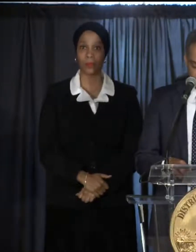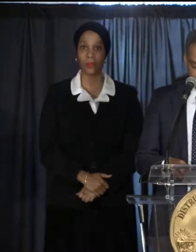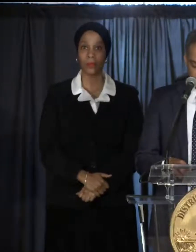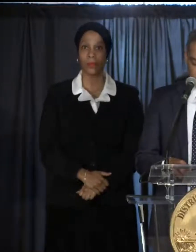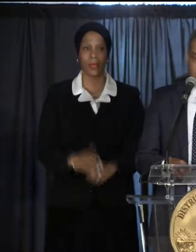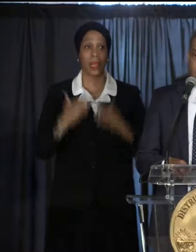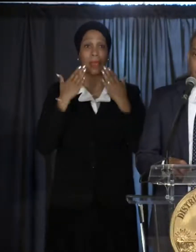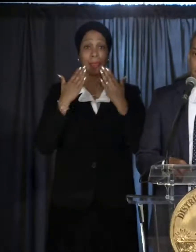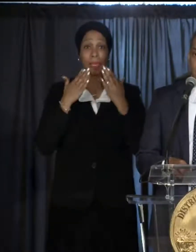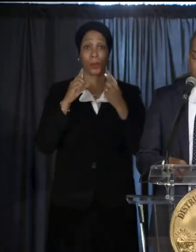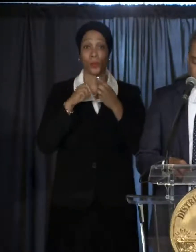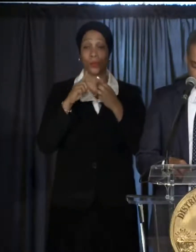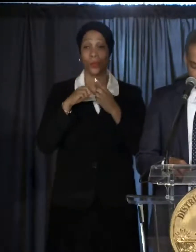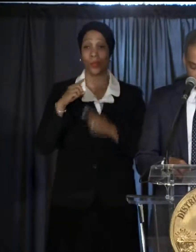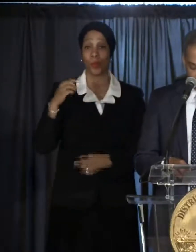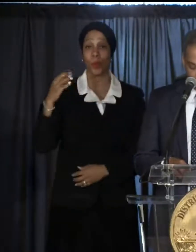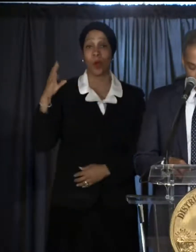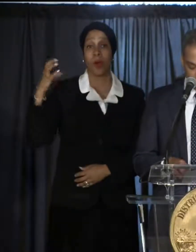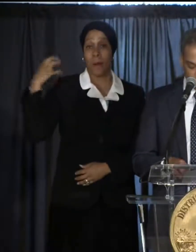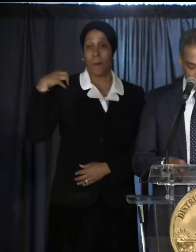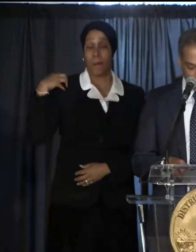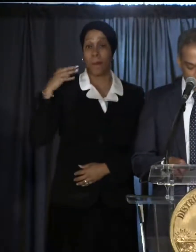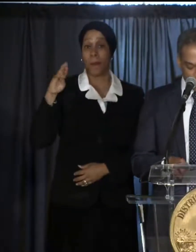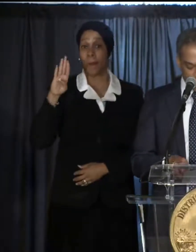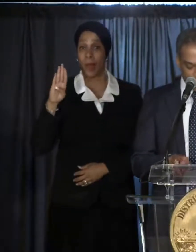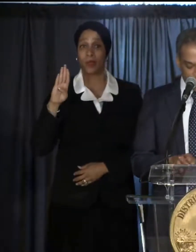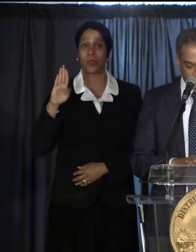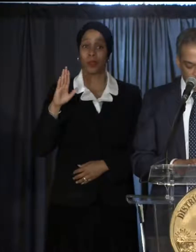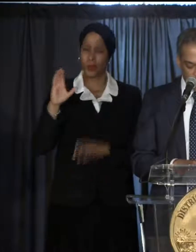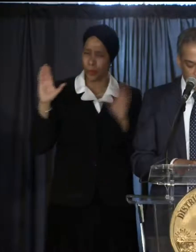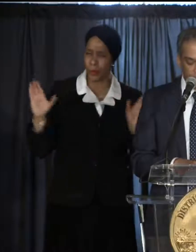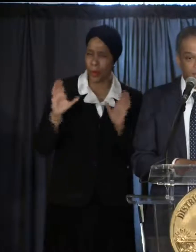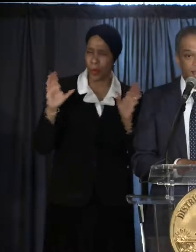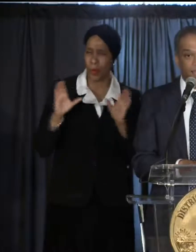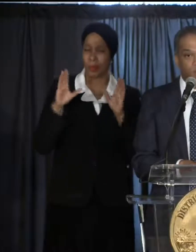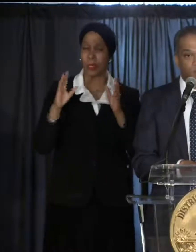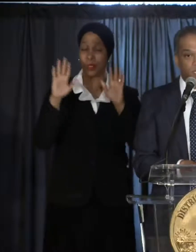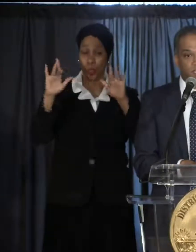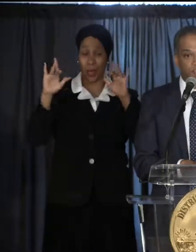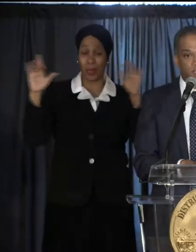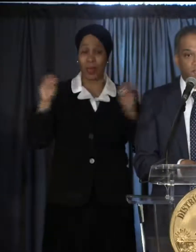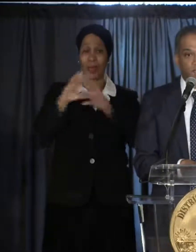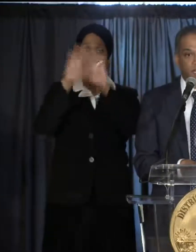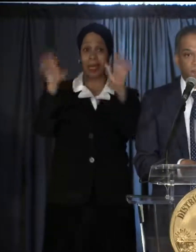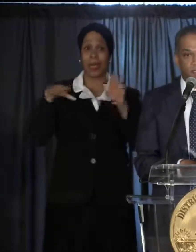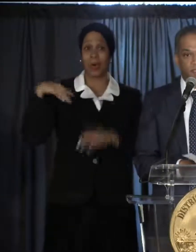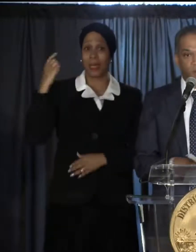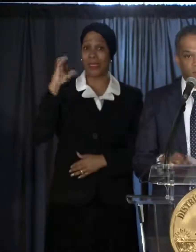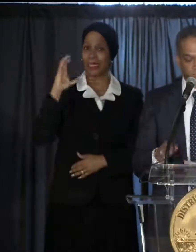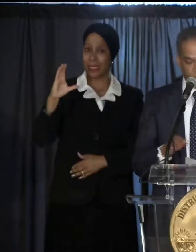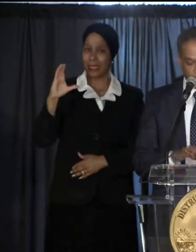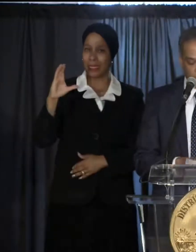THANK YOU TO MAYOR BOWSER FOR YOUR PUSH FOR STATEHOOD AND SHINING A LIGHT ON THE DISTRICT OF COLUMBIA'S QUEST TO BE THE